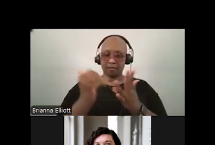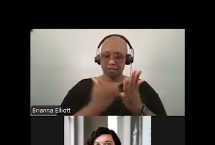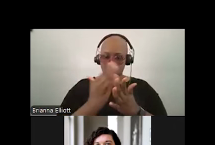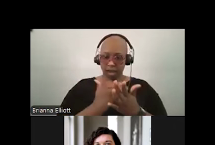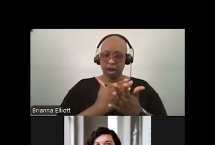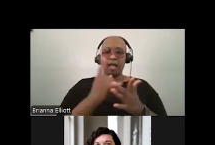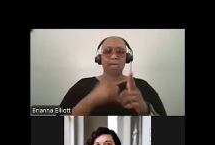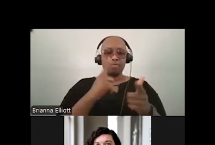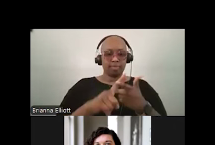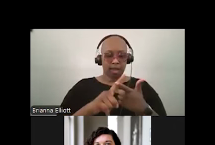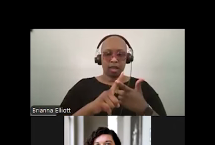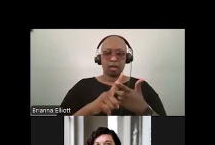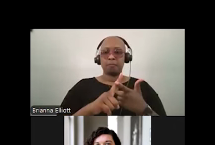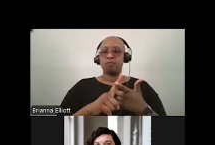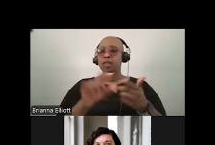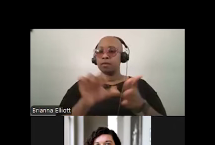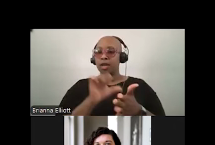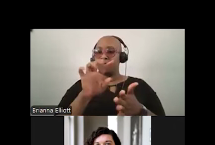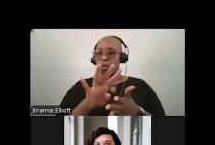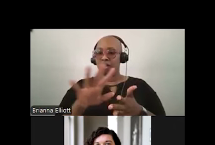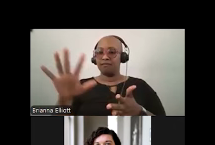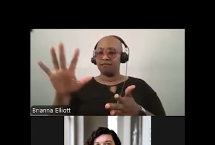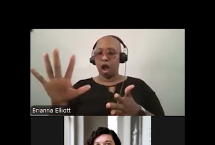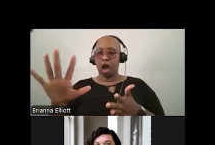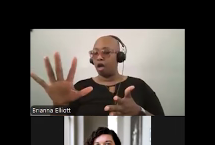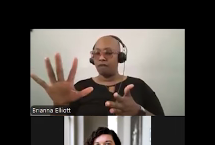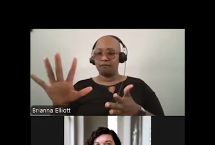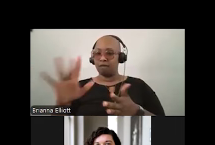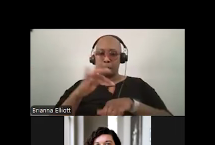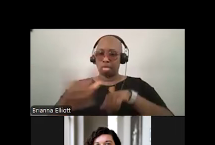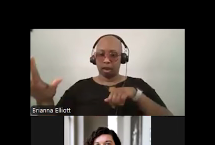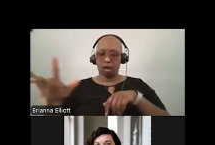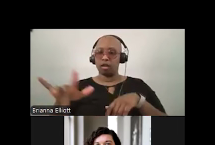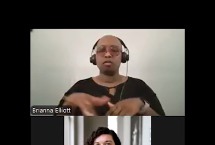just a minute, but I want to work through the rest of my accessibility issues. So, I have some hard